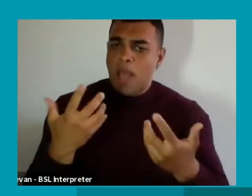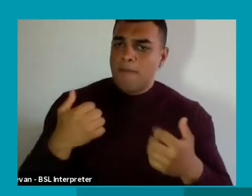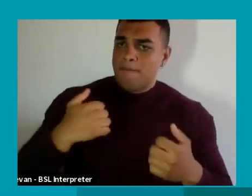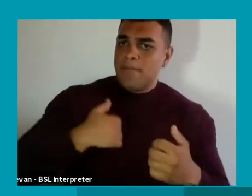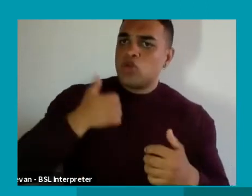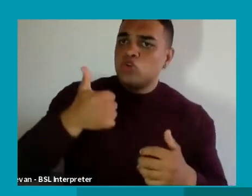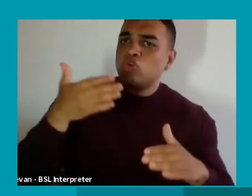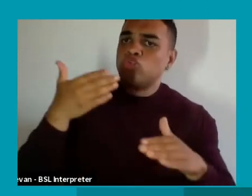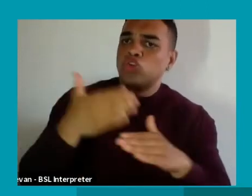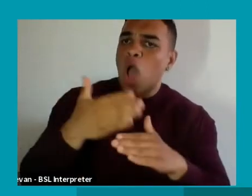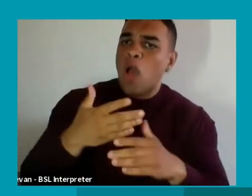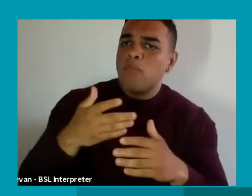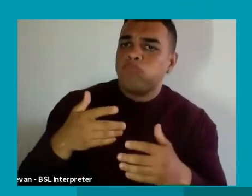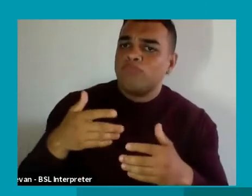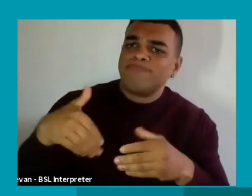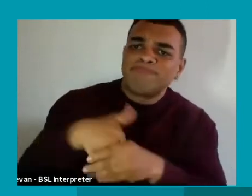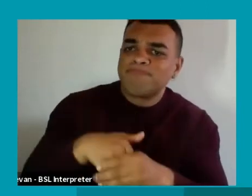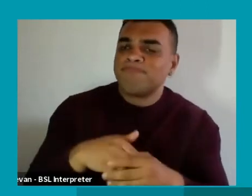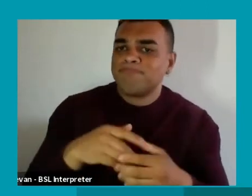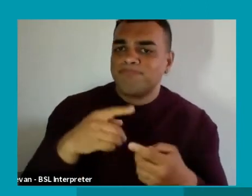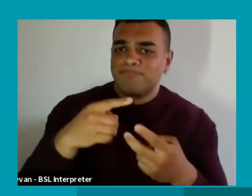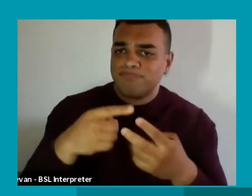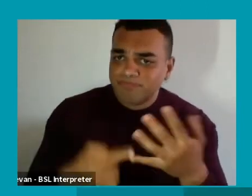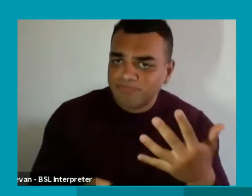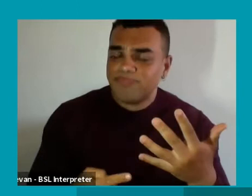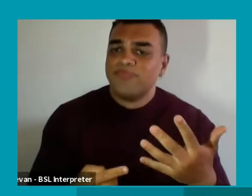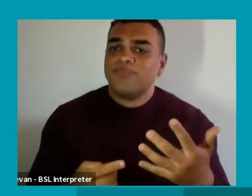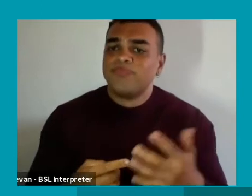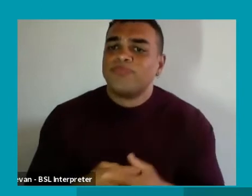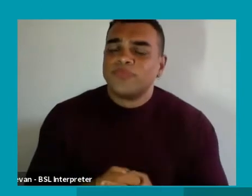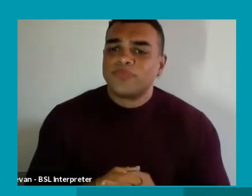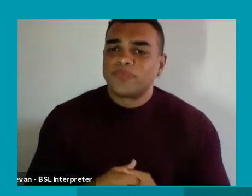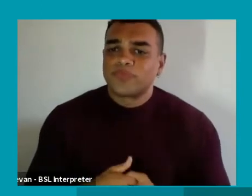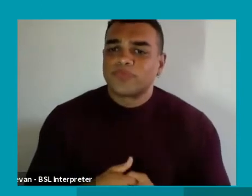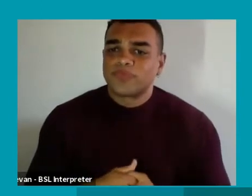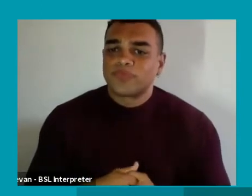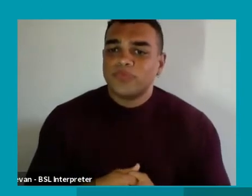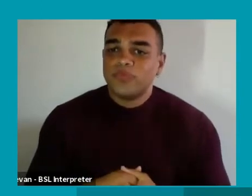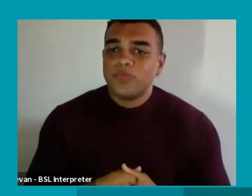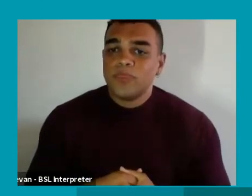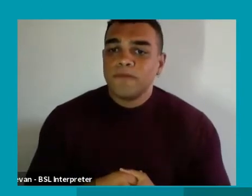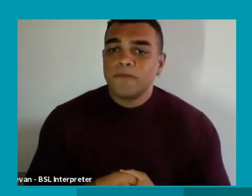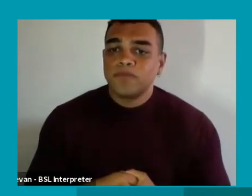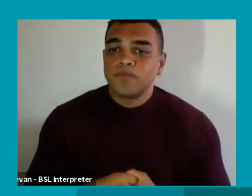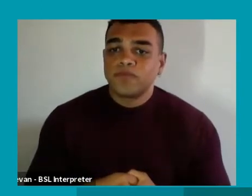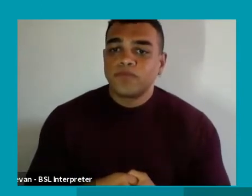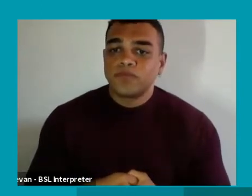the organization and potentially what your career aspirations are? So we don't want to waste BS.